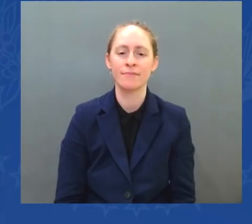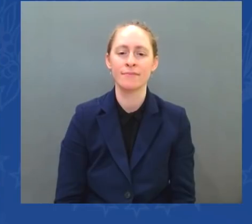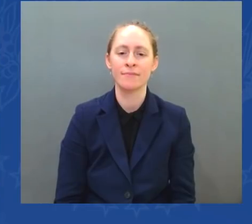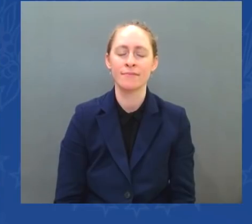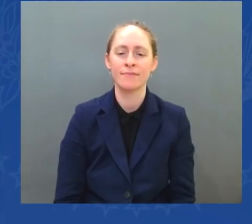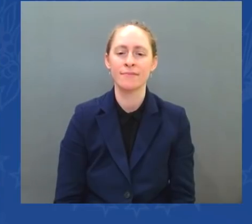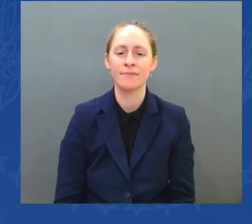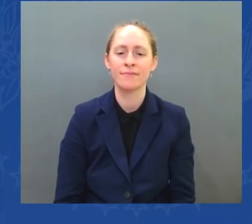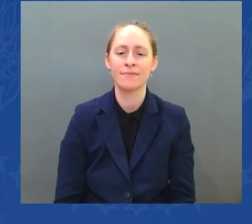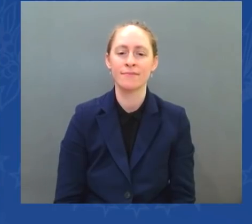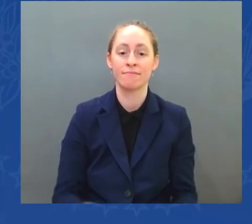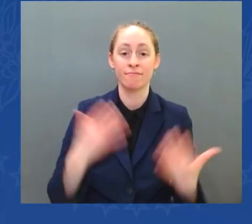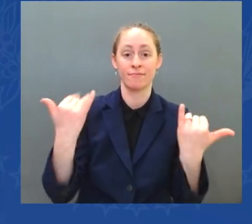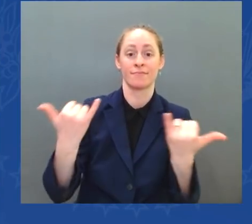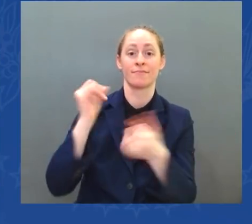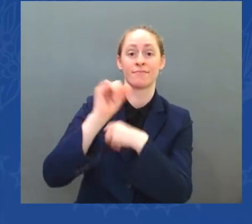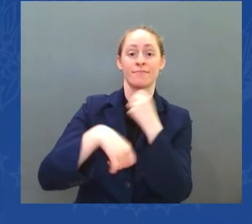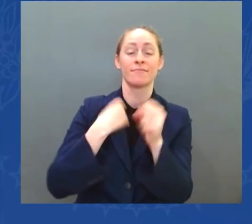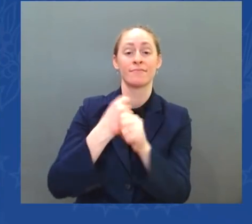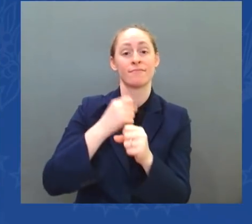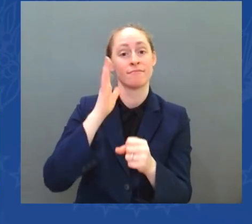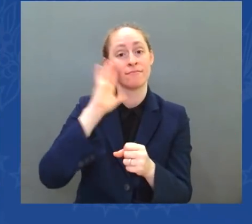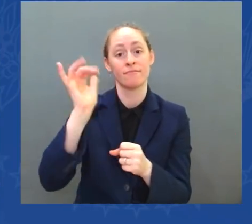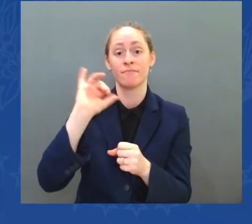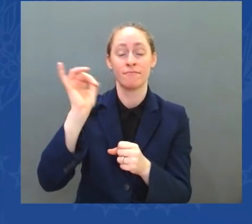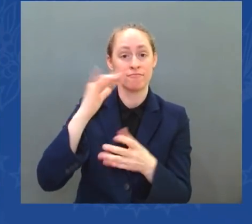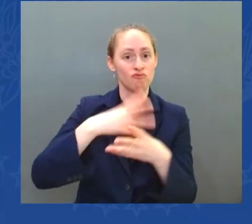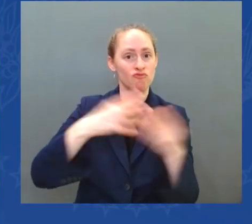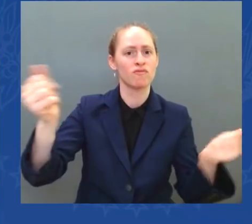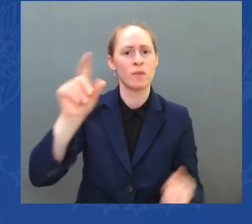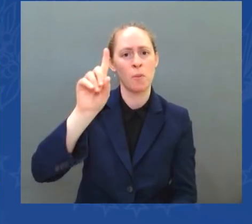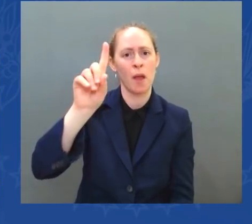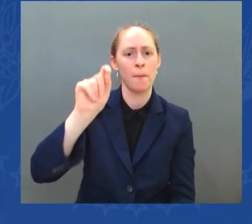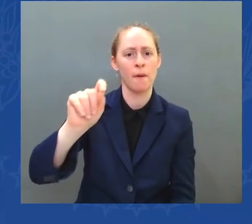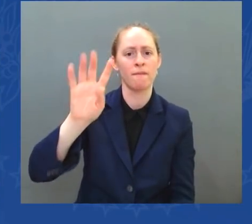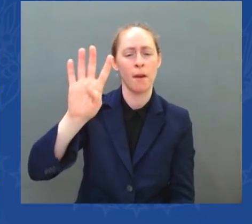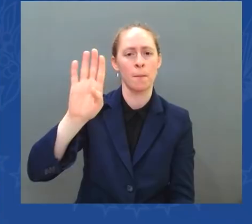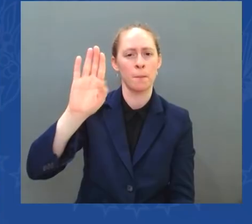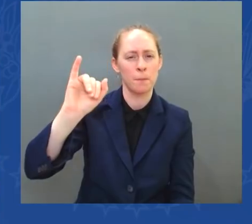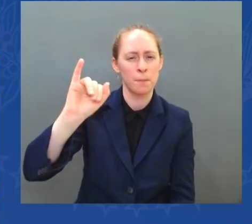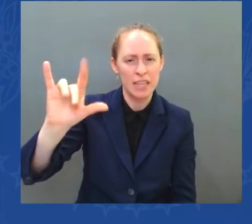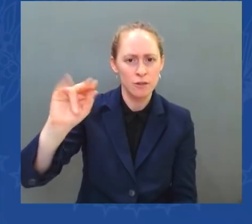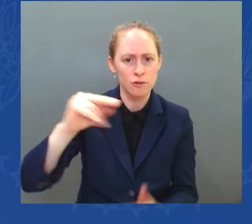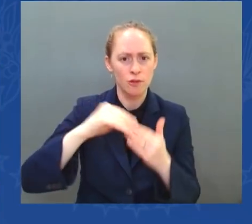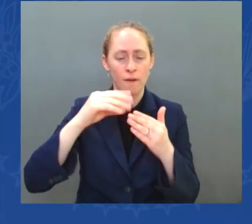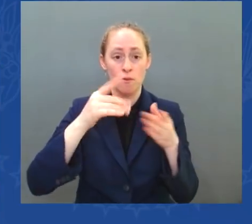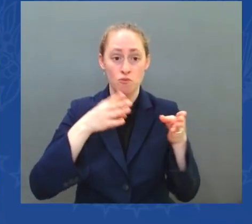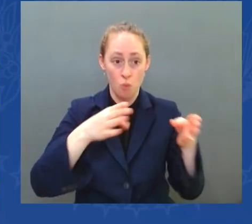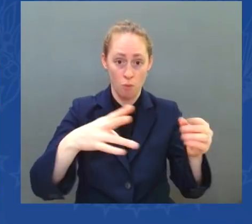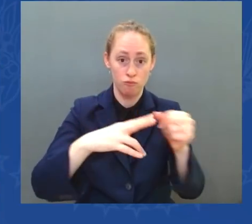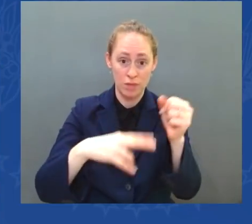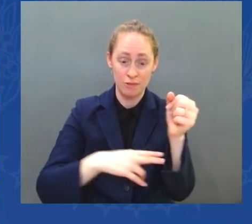another 99 billion dedicated to funding for bridges that are in disrepair. Folks --